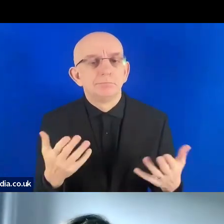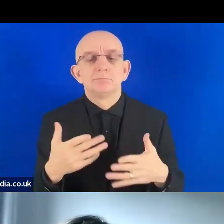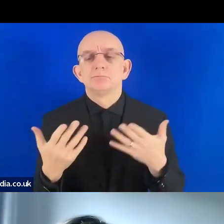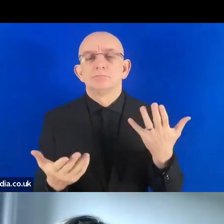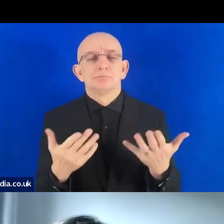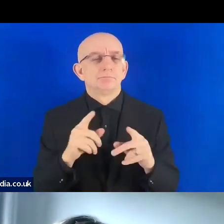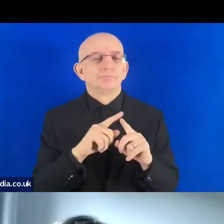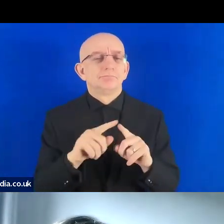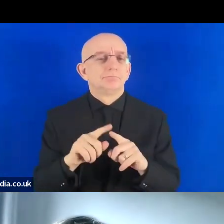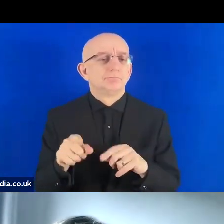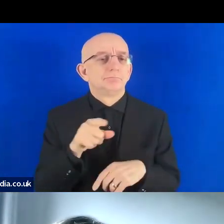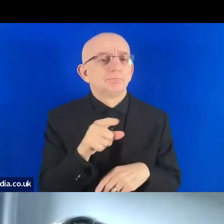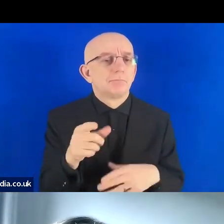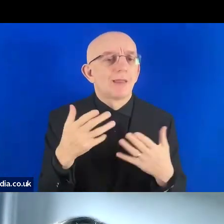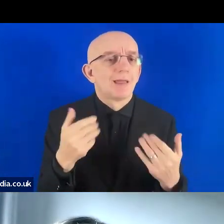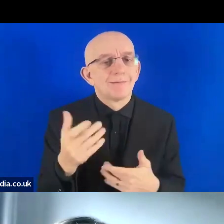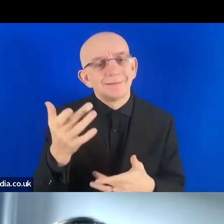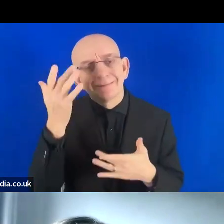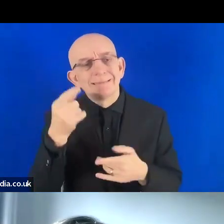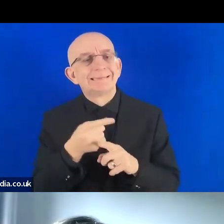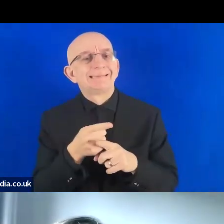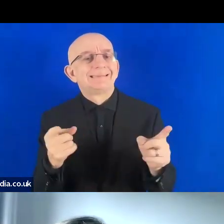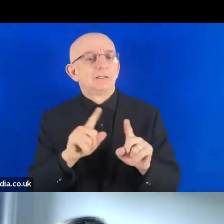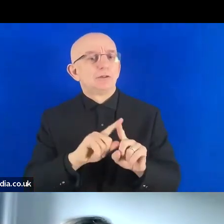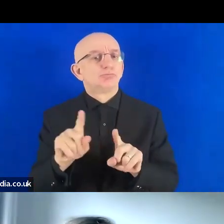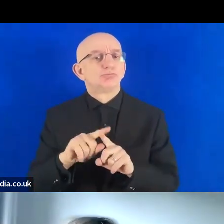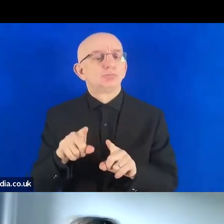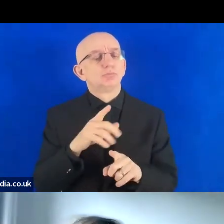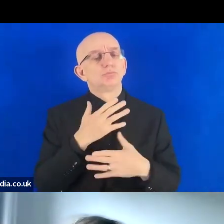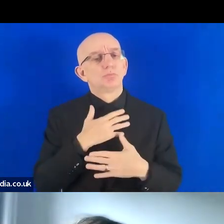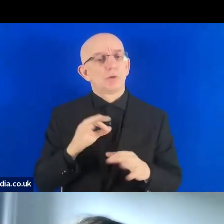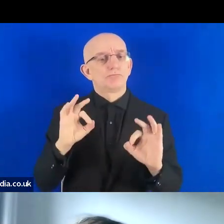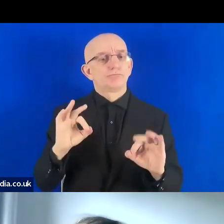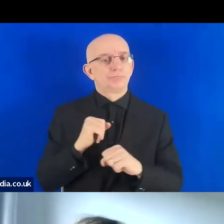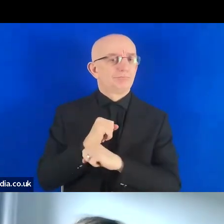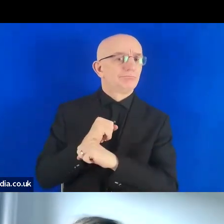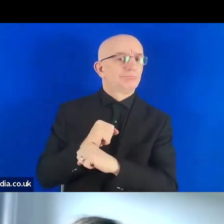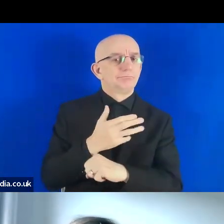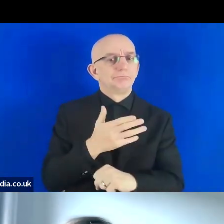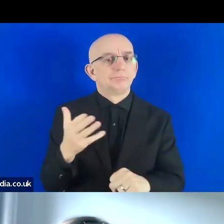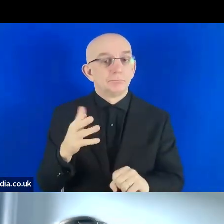So please make sure to, inform yourself. And we will make sure that the information is there for you